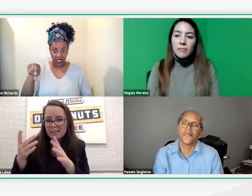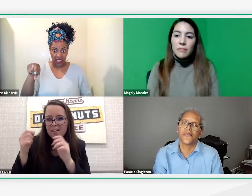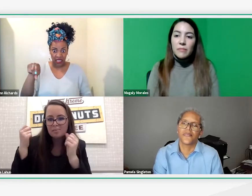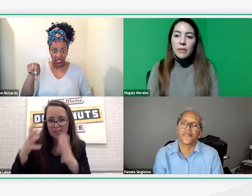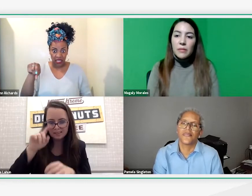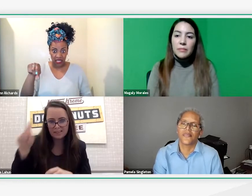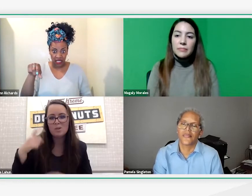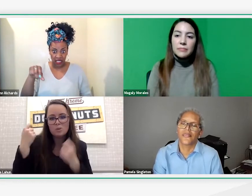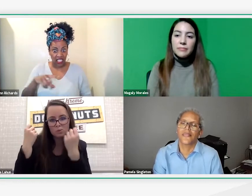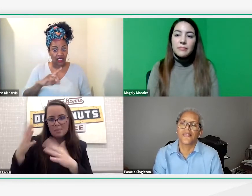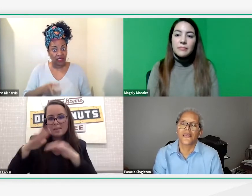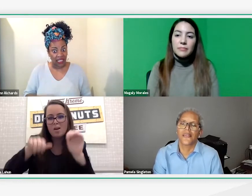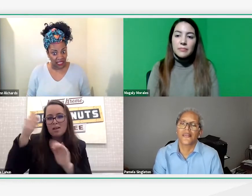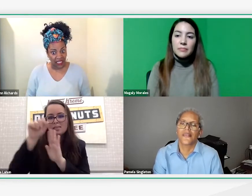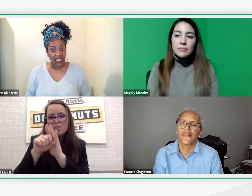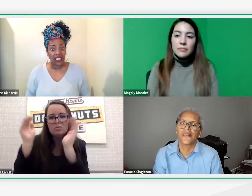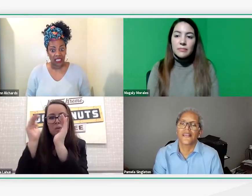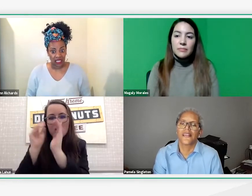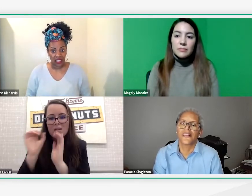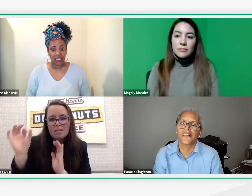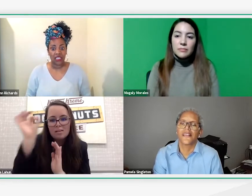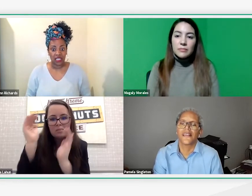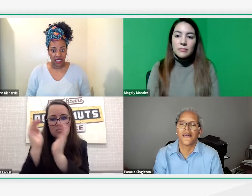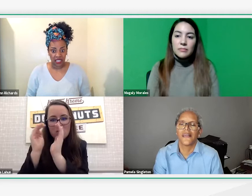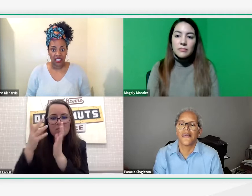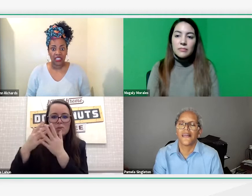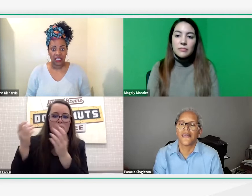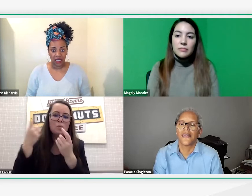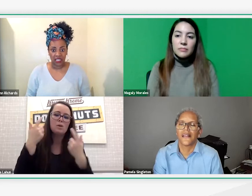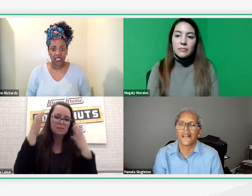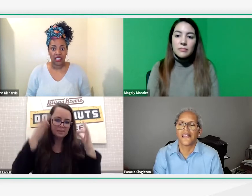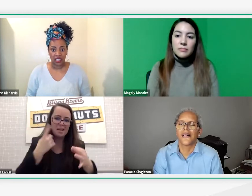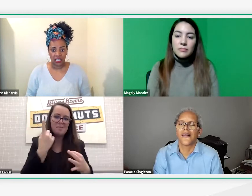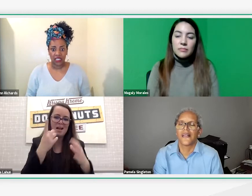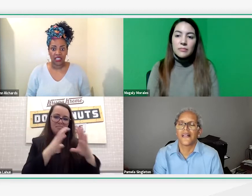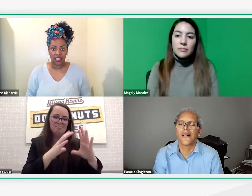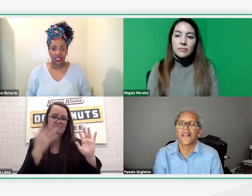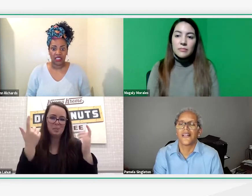and there's there's so many people. Other states are very small. And